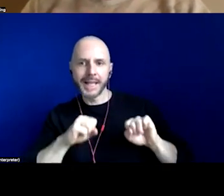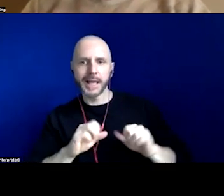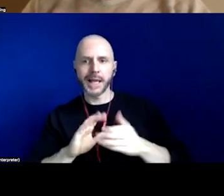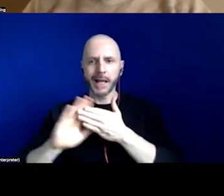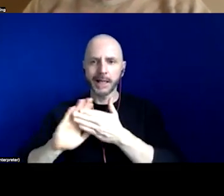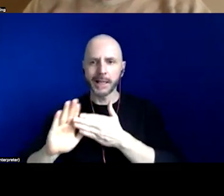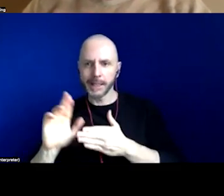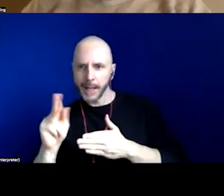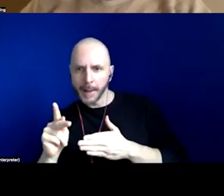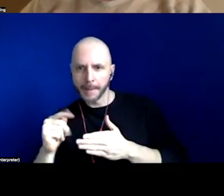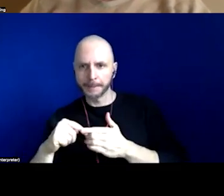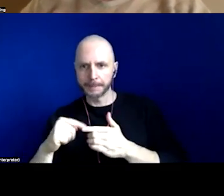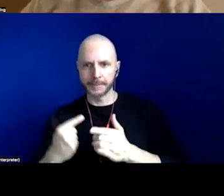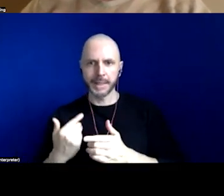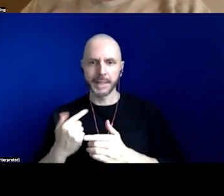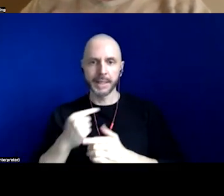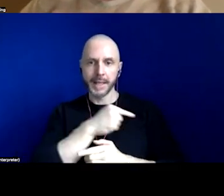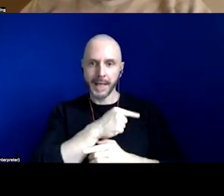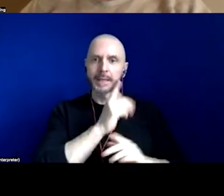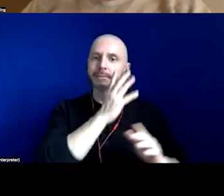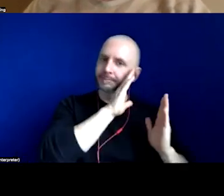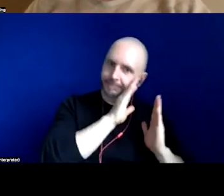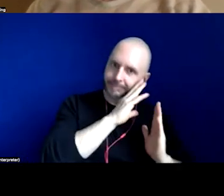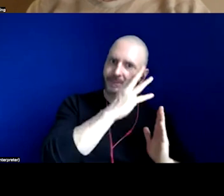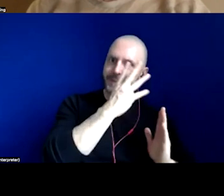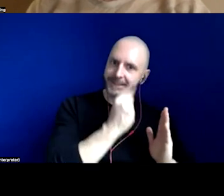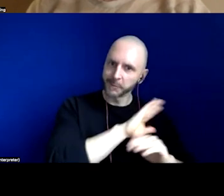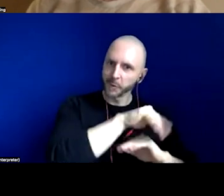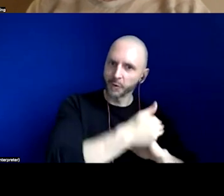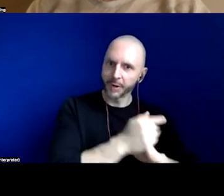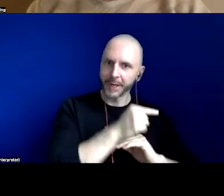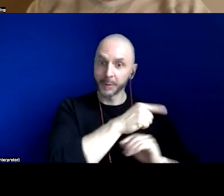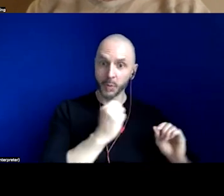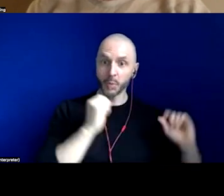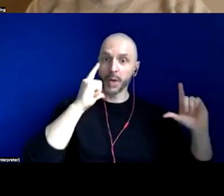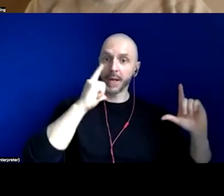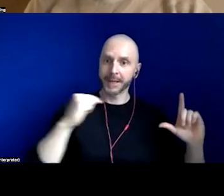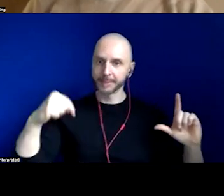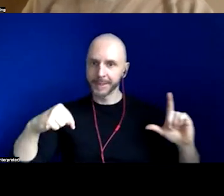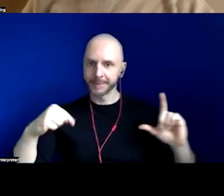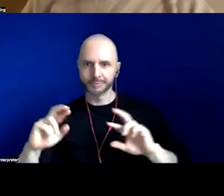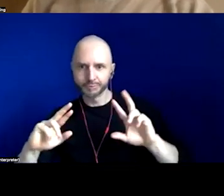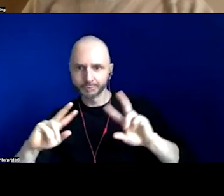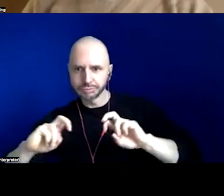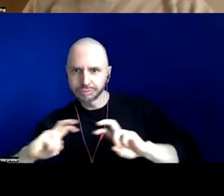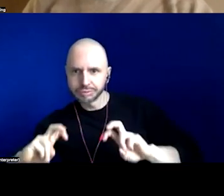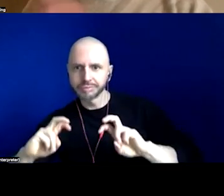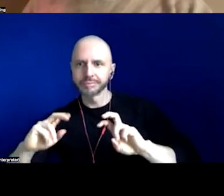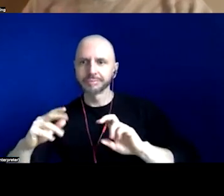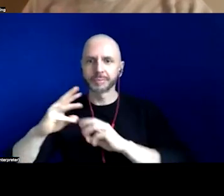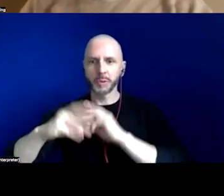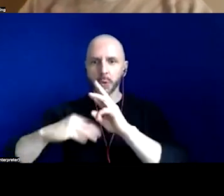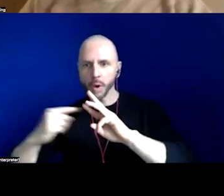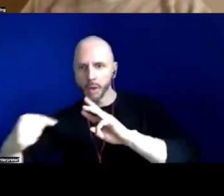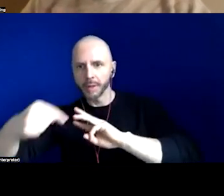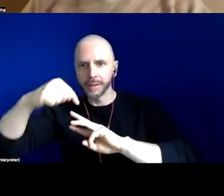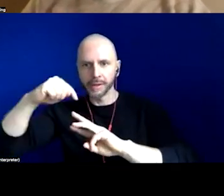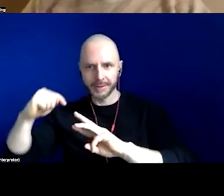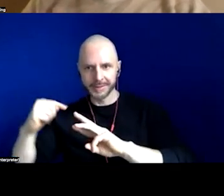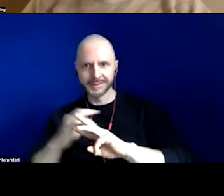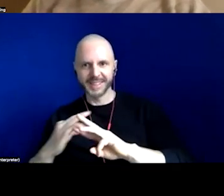send great illustrations and work on the design. Now that AI became part of the picture,